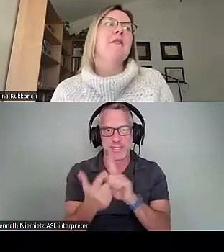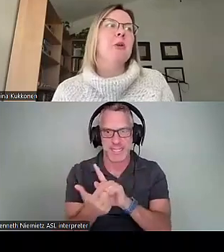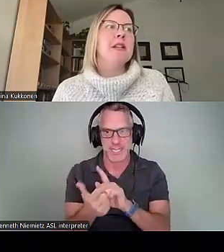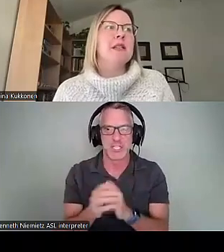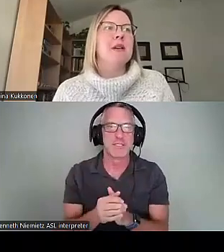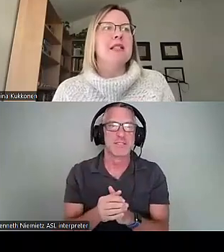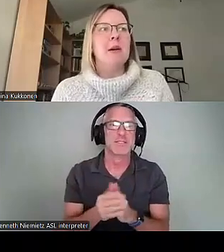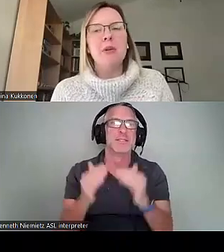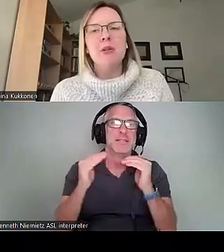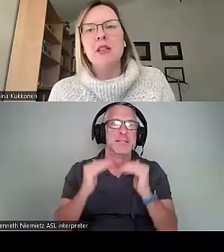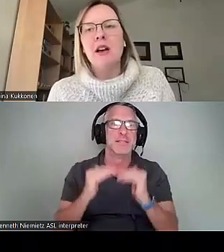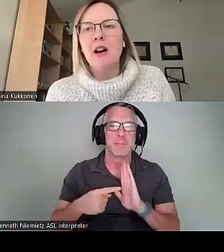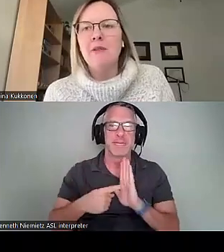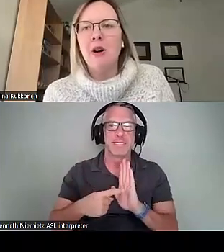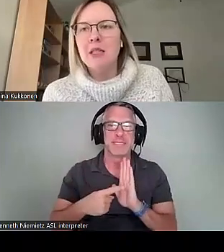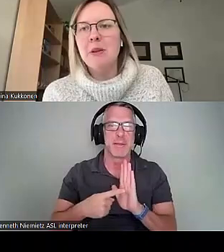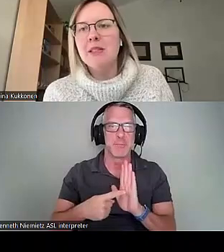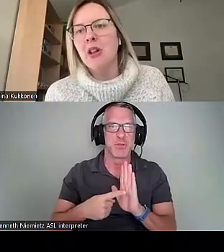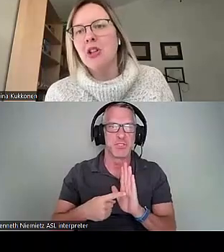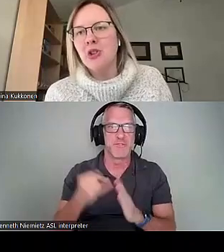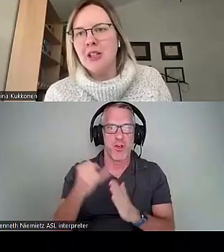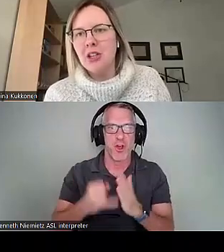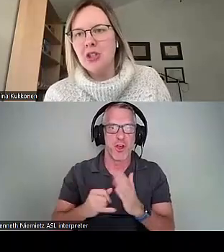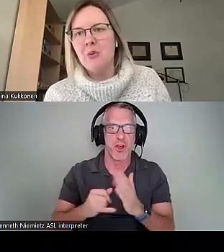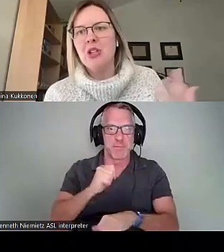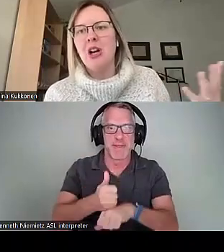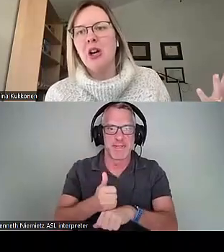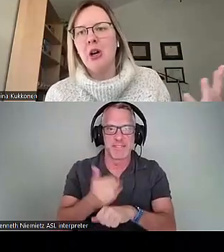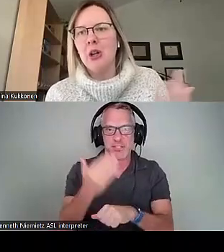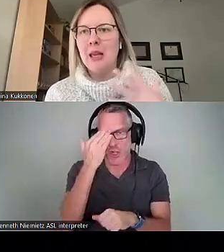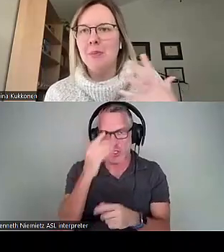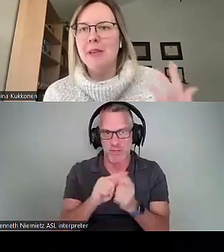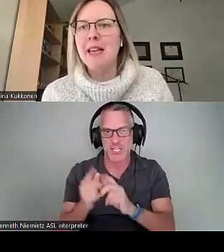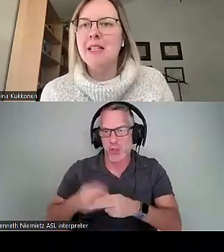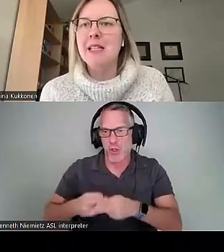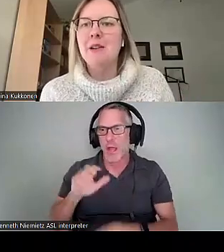followed by some examples of arts-based knowledge translation, which I call ABKT